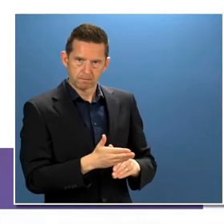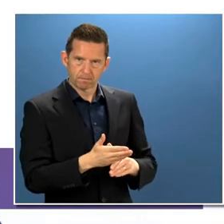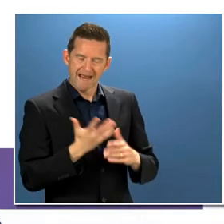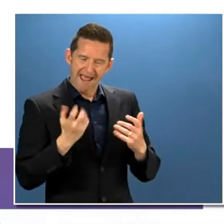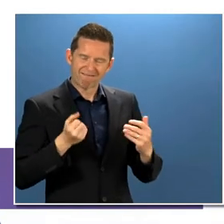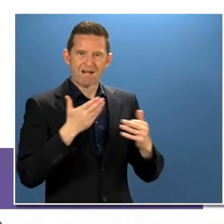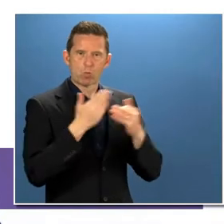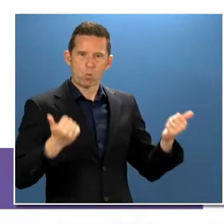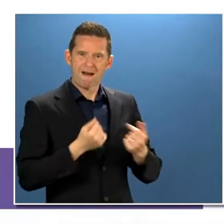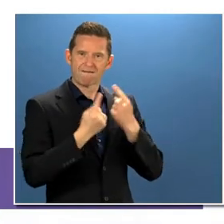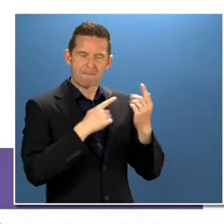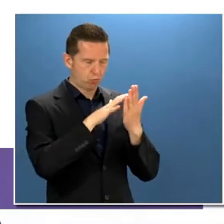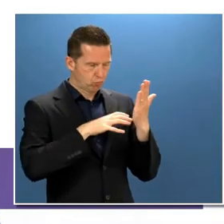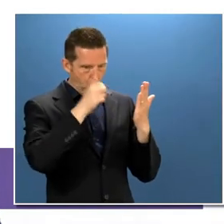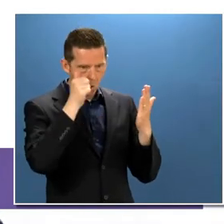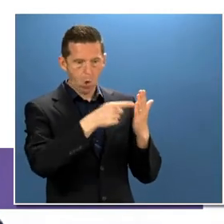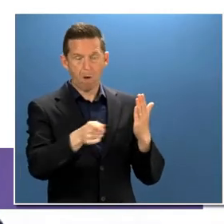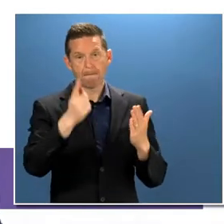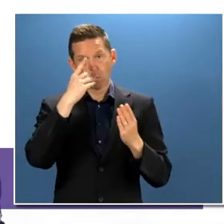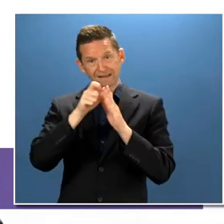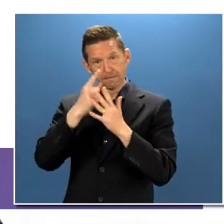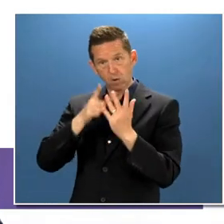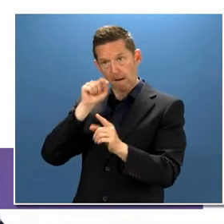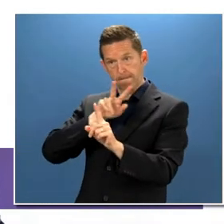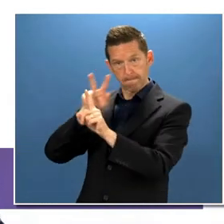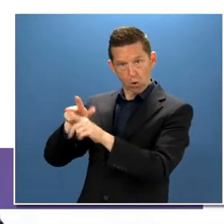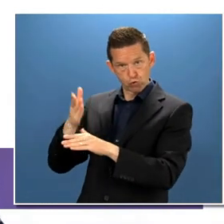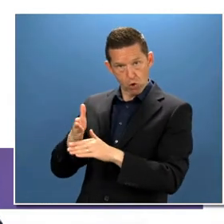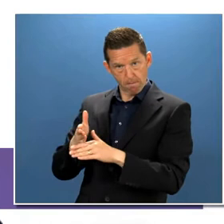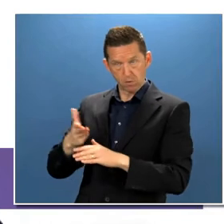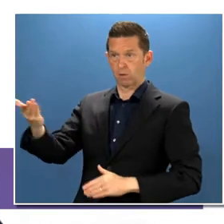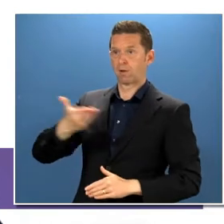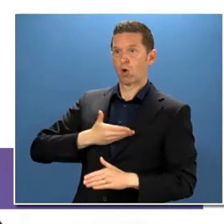with disability will apply for jobs and get not just a job, but a good job.